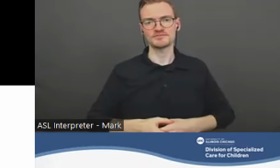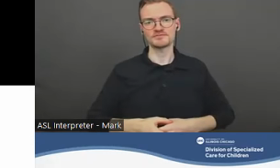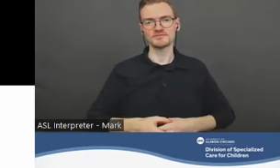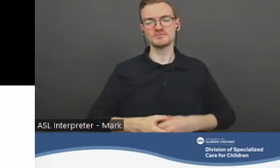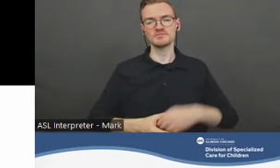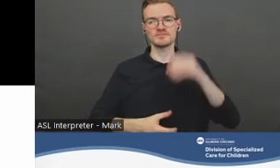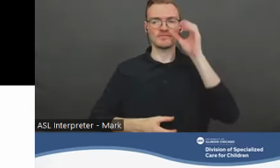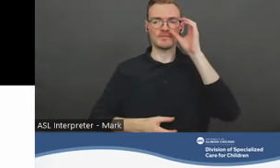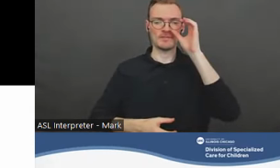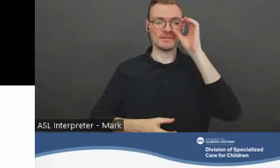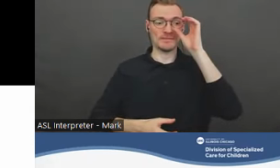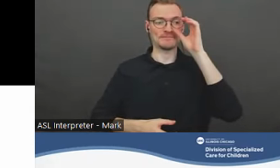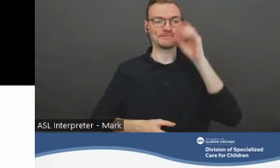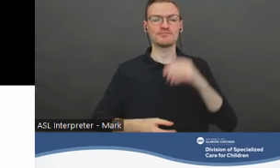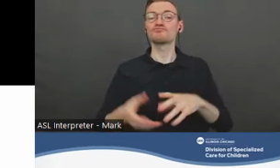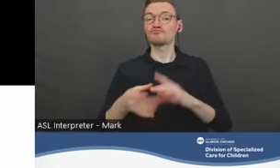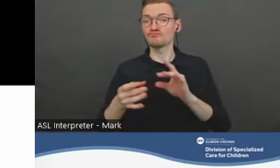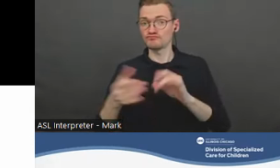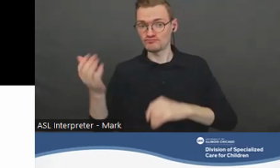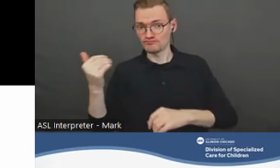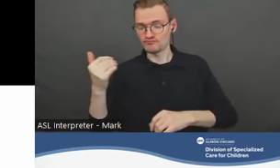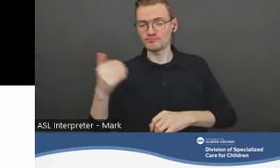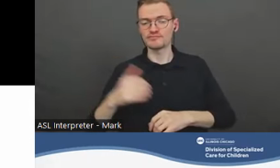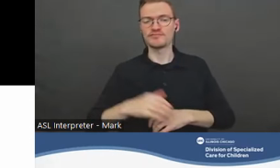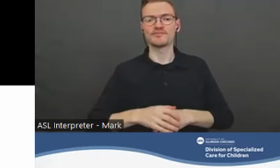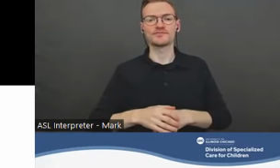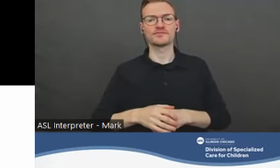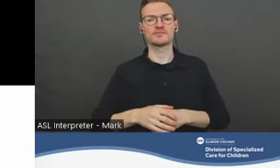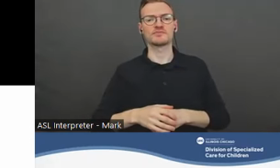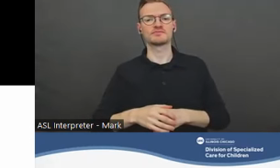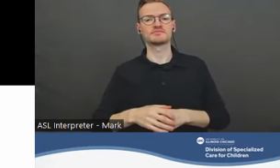so like I said, you can apply for Medicaid in a few different ways